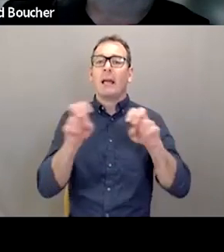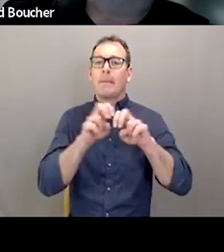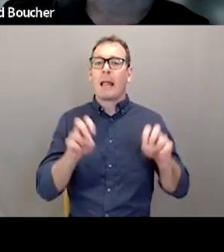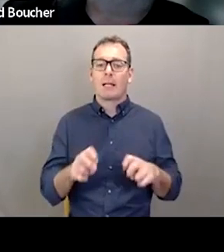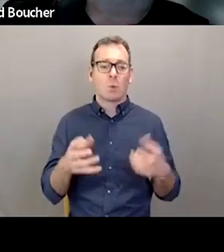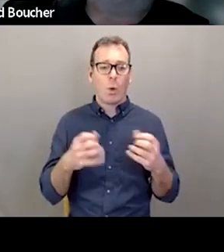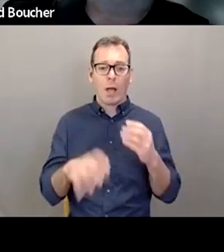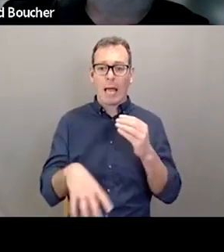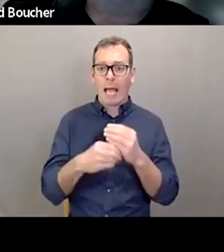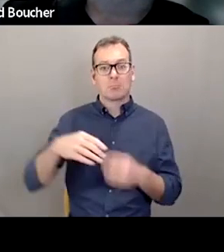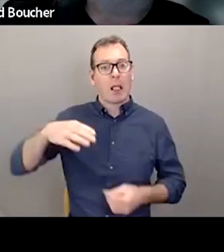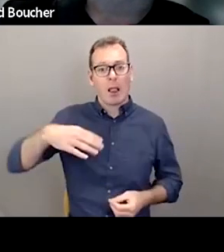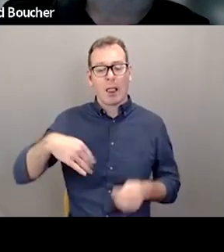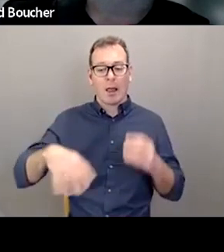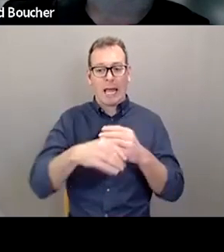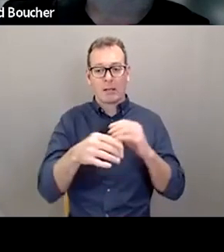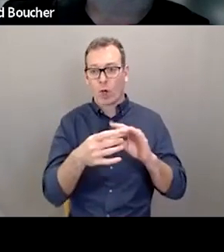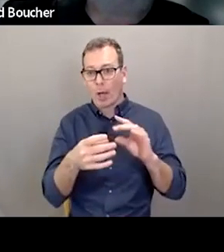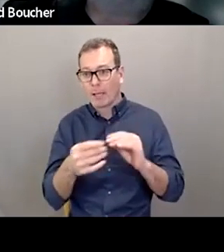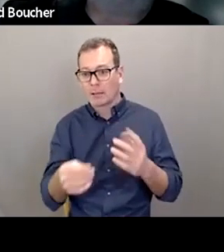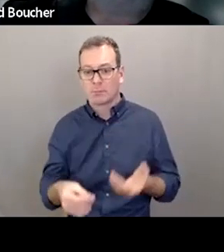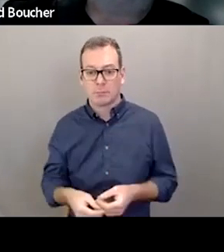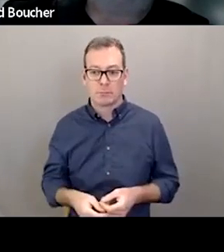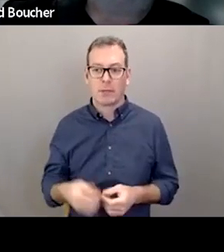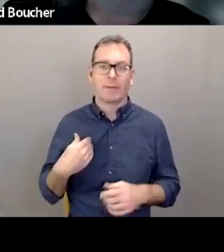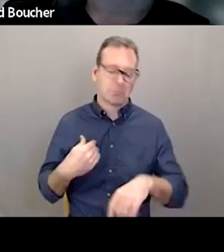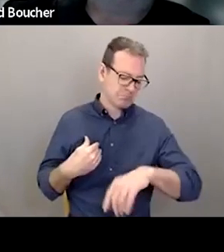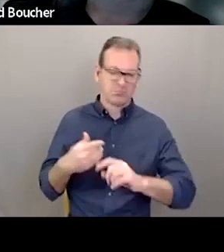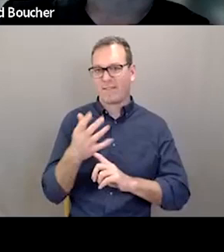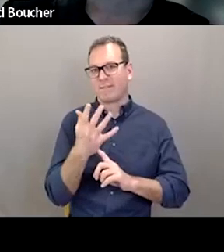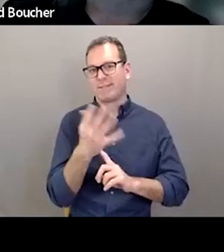they didn't get a chance to say we have about five minutes left in our session